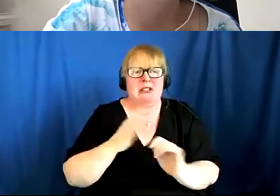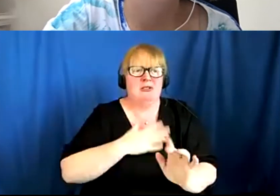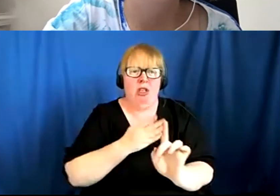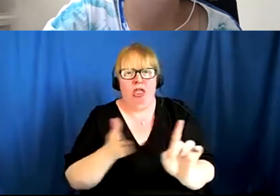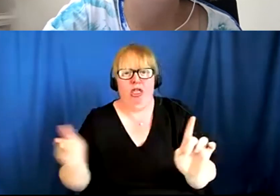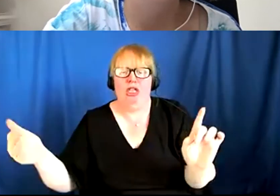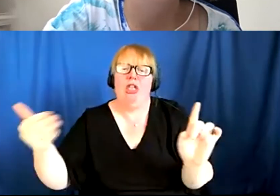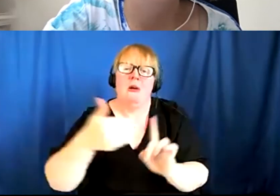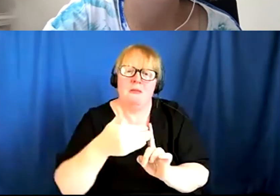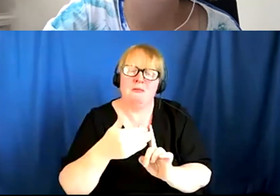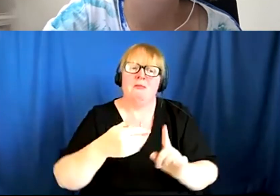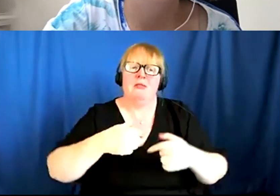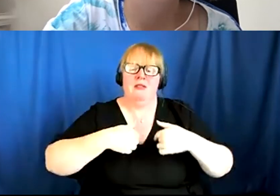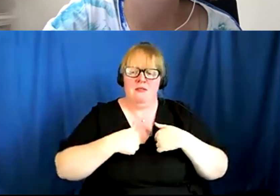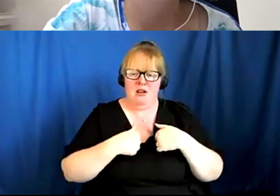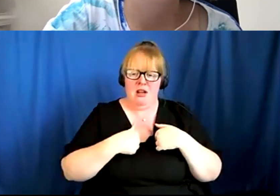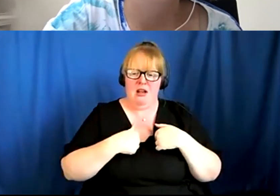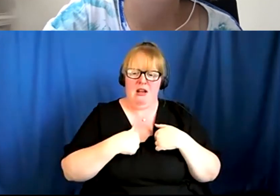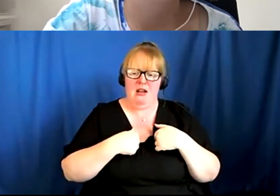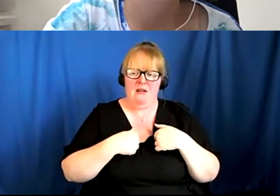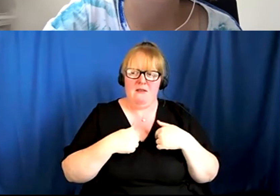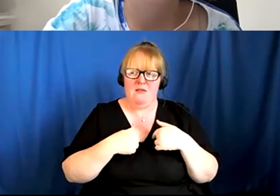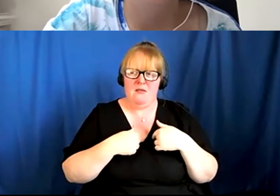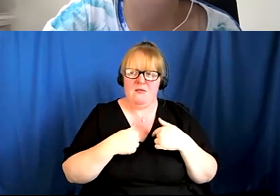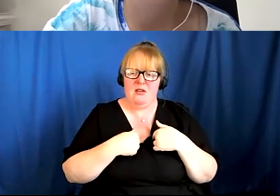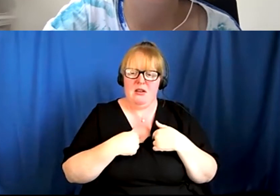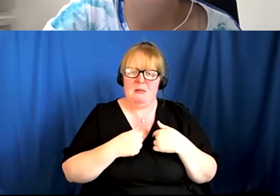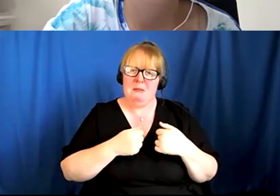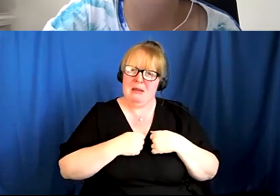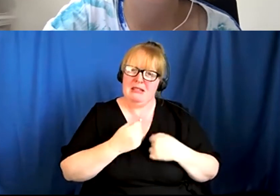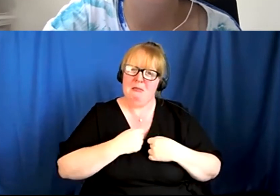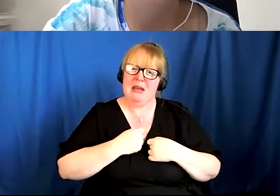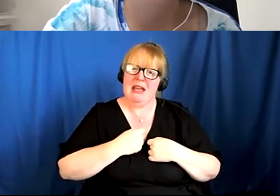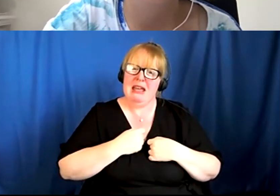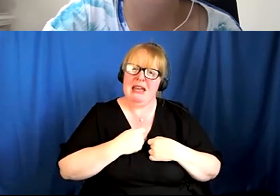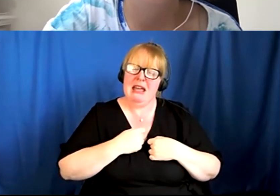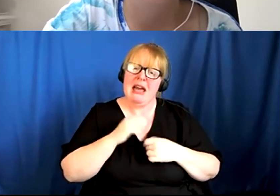me trying to have a deeper and more empathetic understanding of the other, and how we,